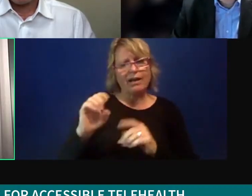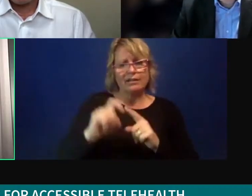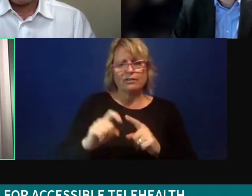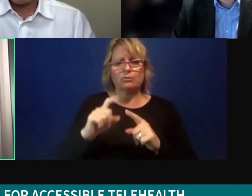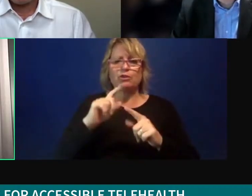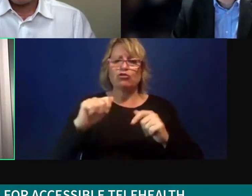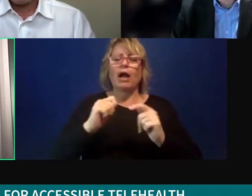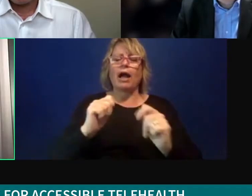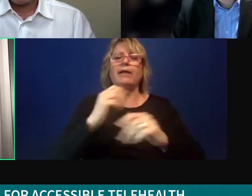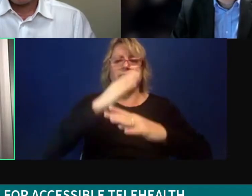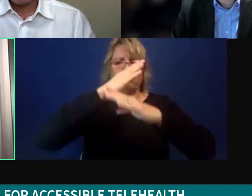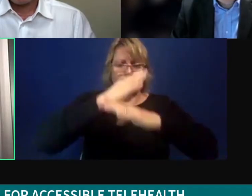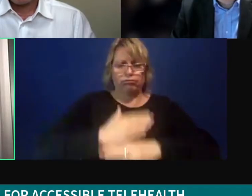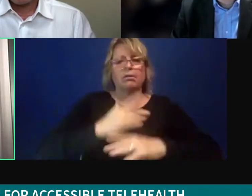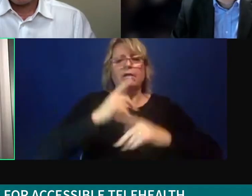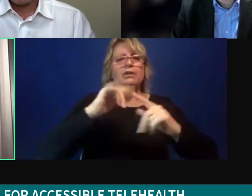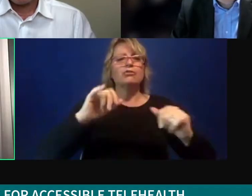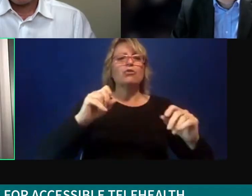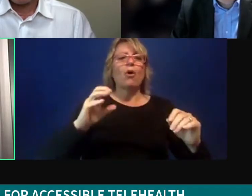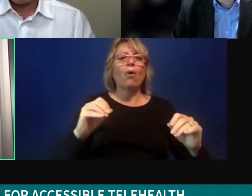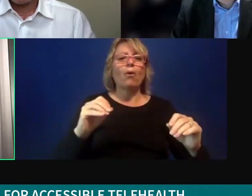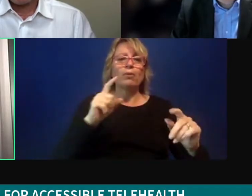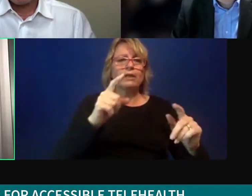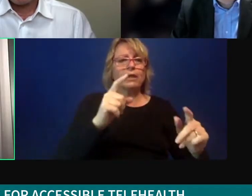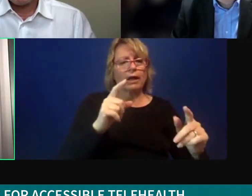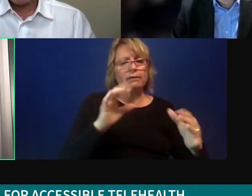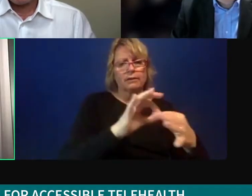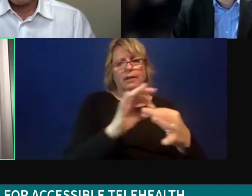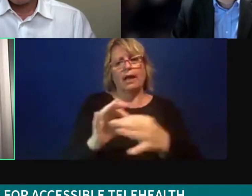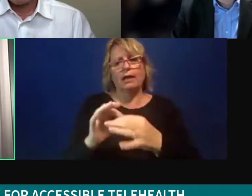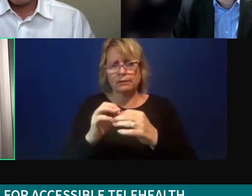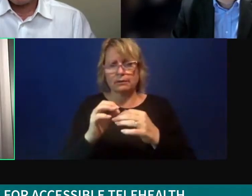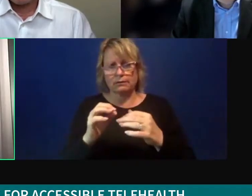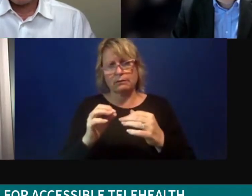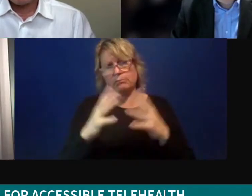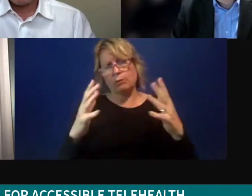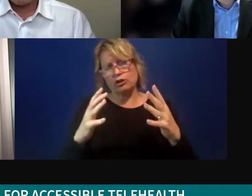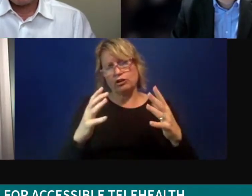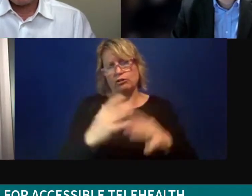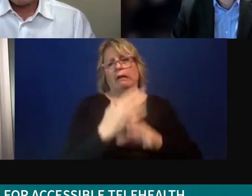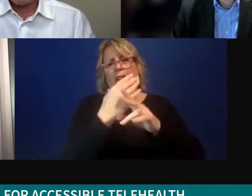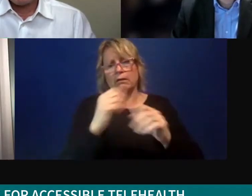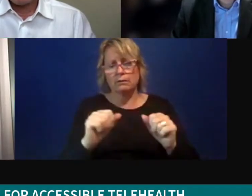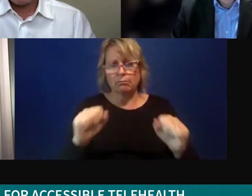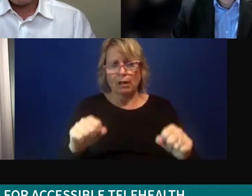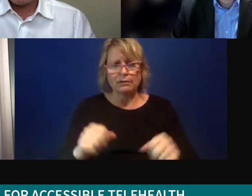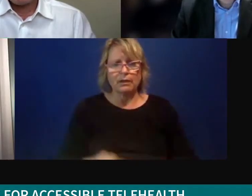telecom connectivity is as seamless as possible. >> Rajiv Kumar: I love that example, Rajiv.